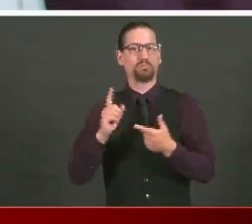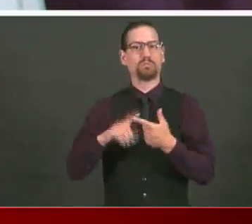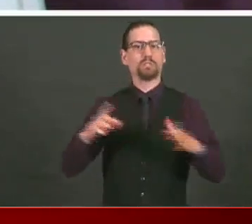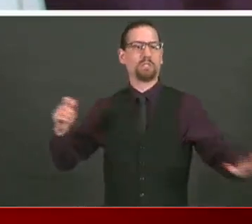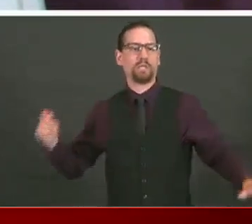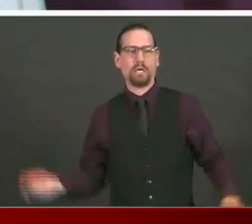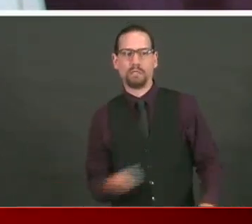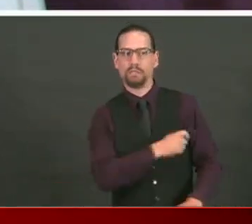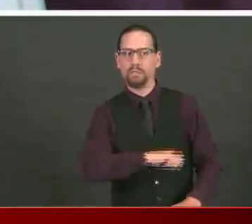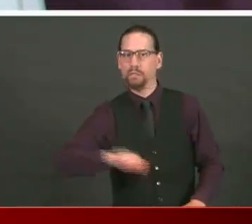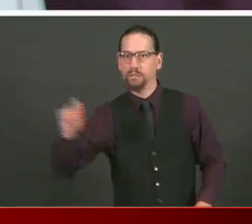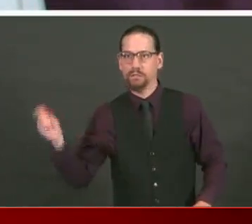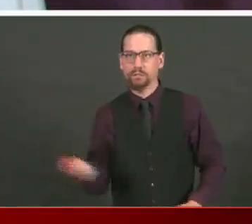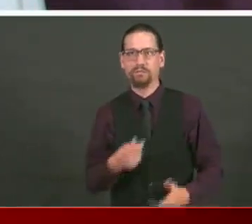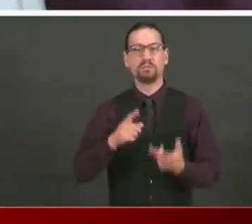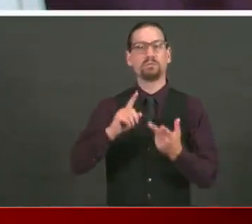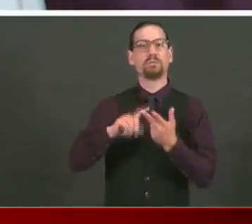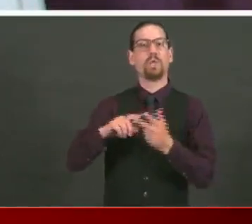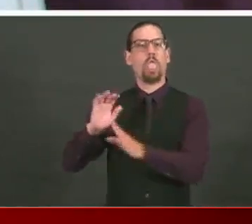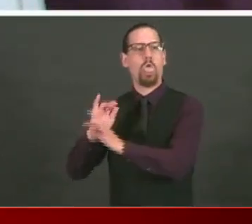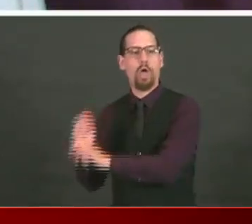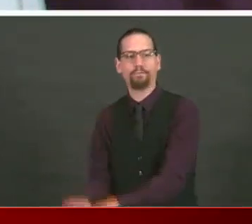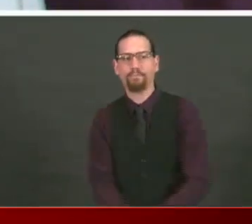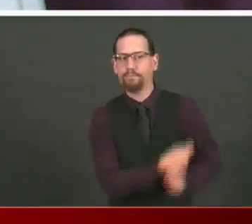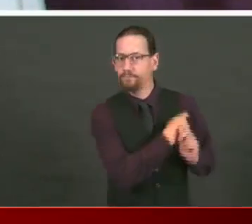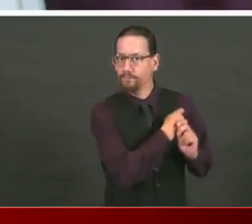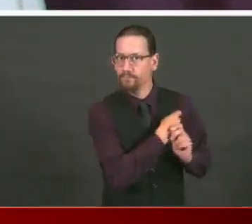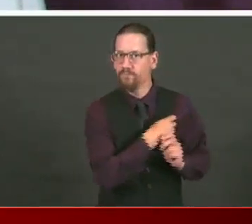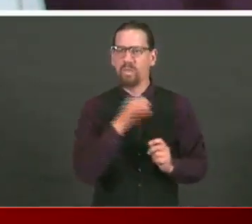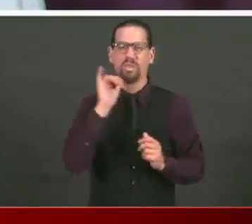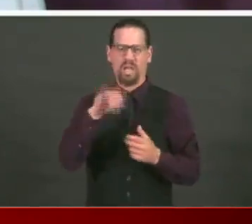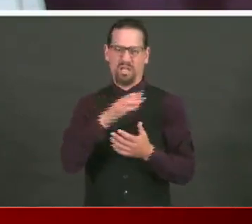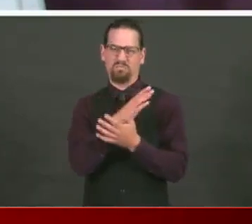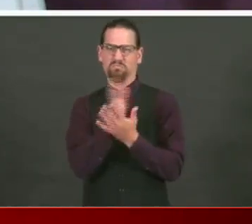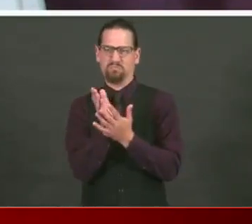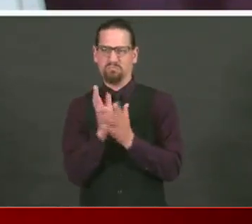TENNIS, GOLF. GAMES CAN BE PLAYED BETWEEN